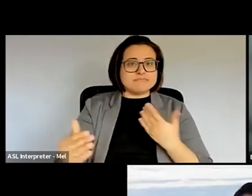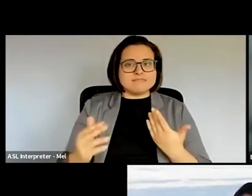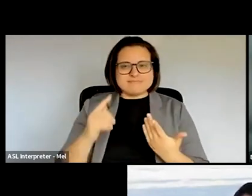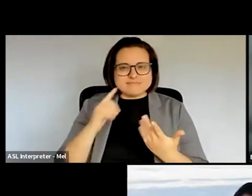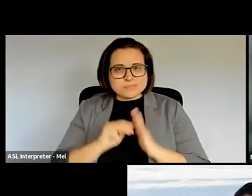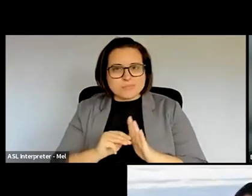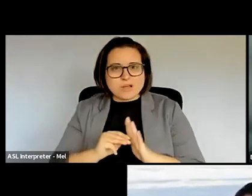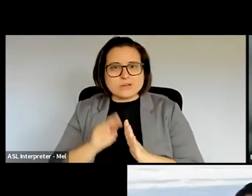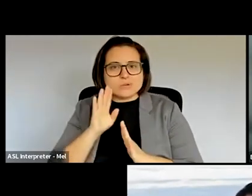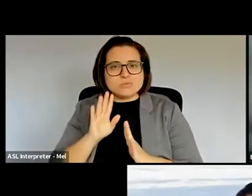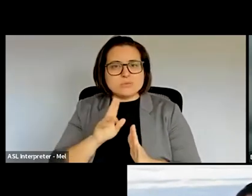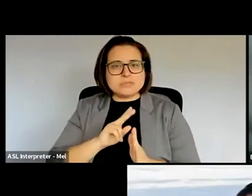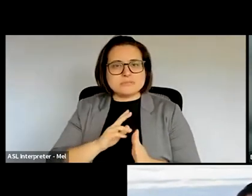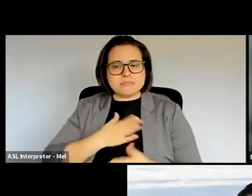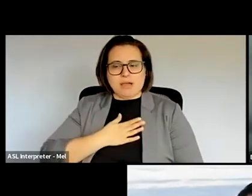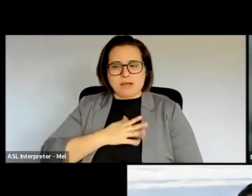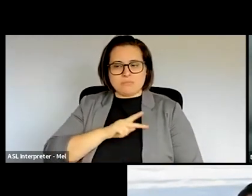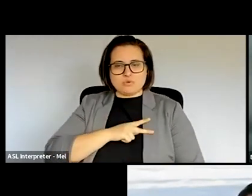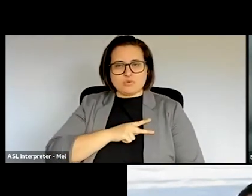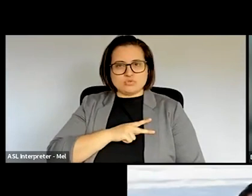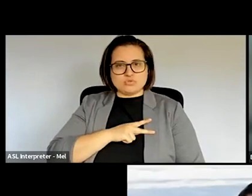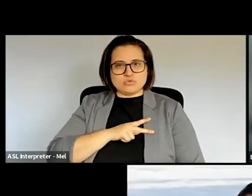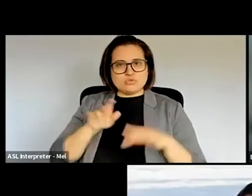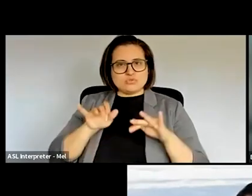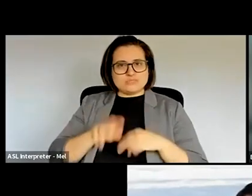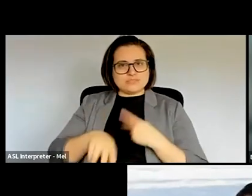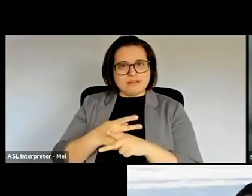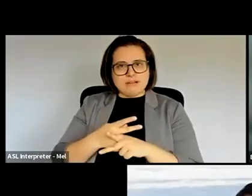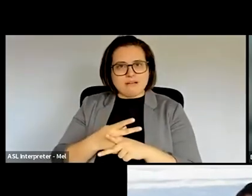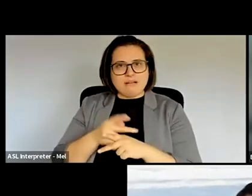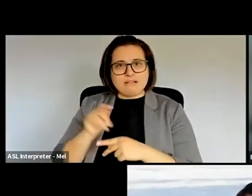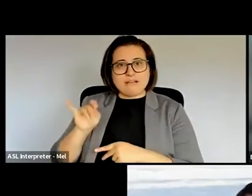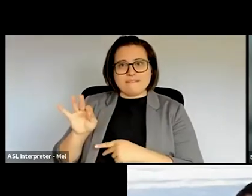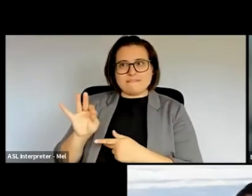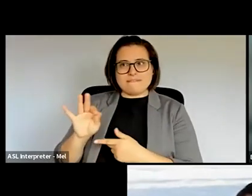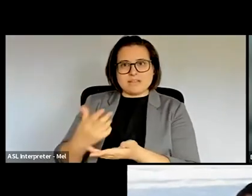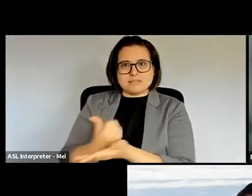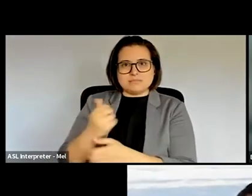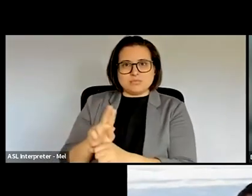to my own personal writing style so that if I'm using it as an assistant to do a first draft of